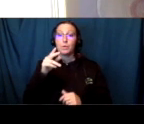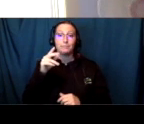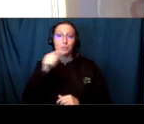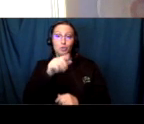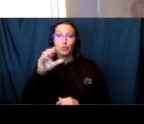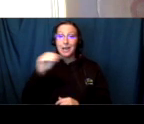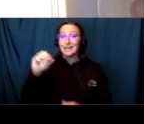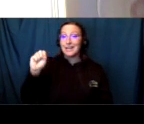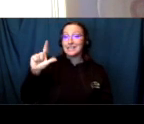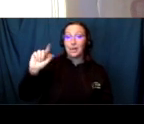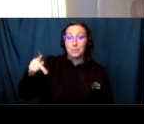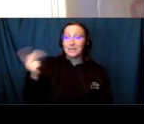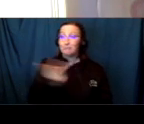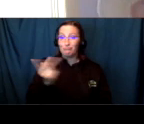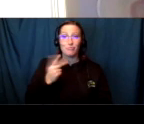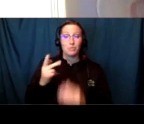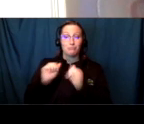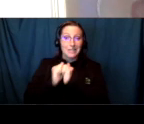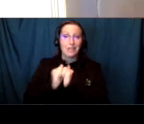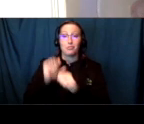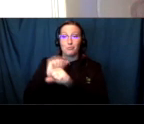those are just some future ideas and that brings